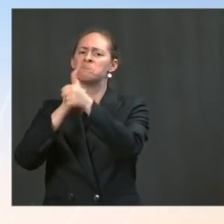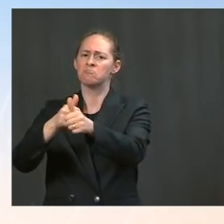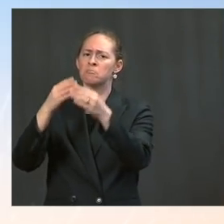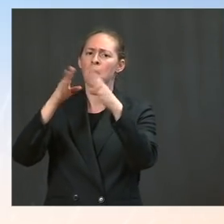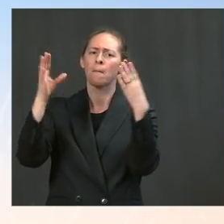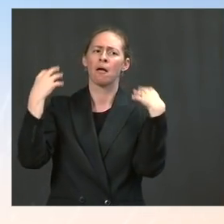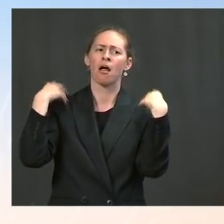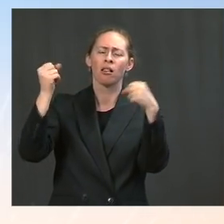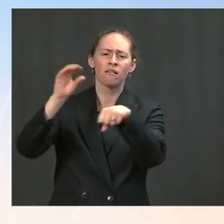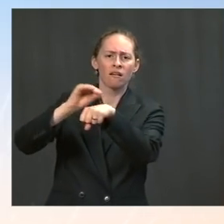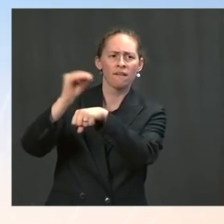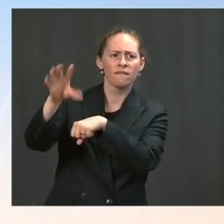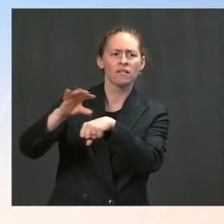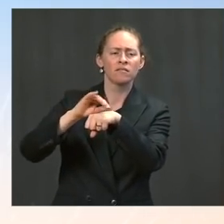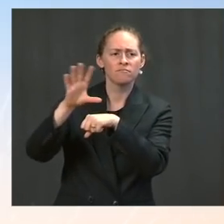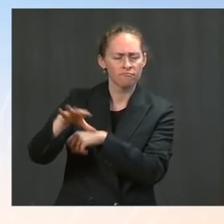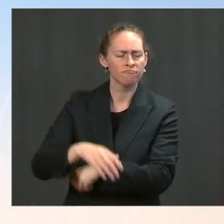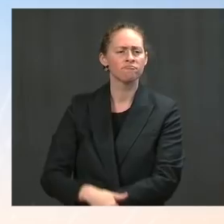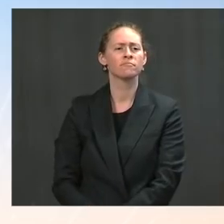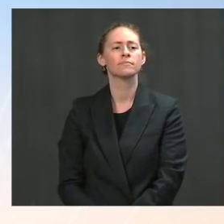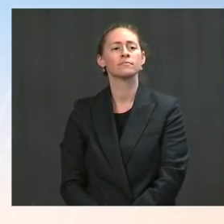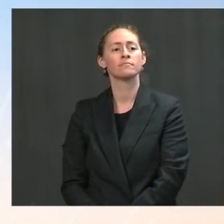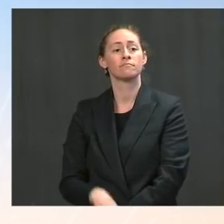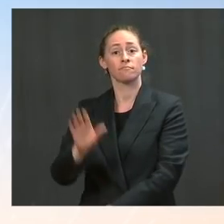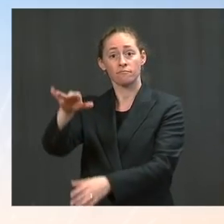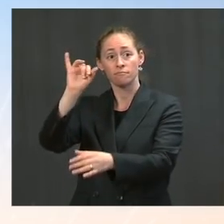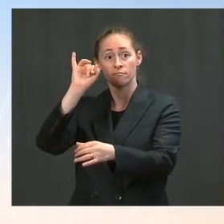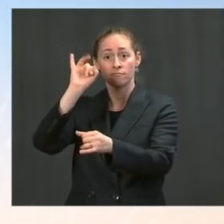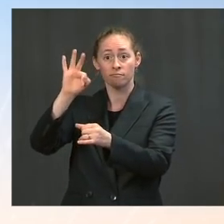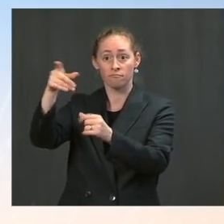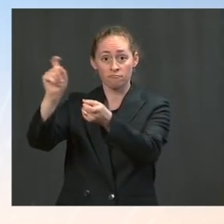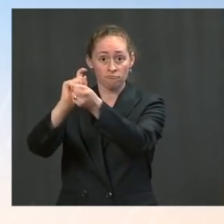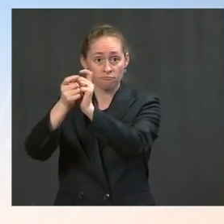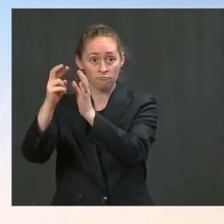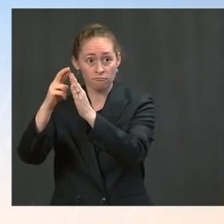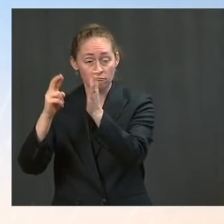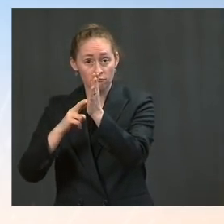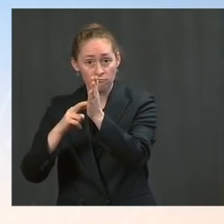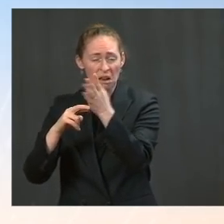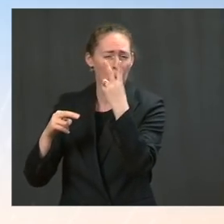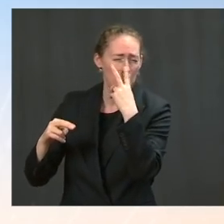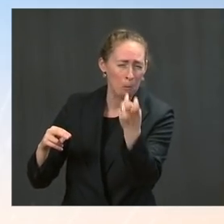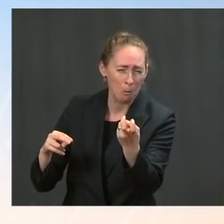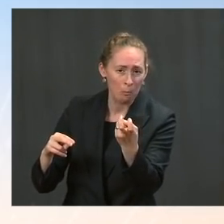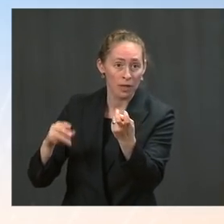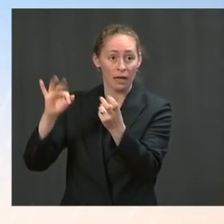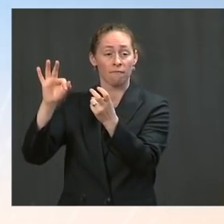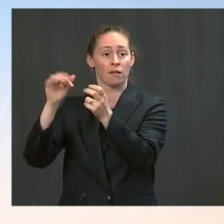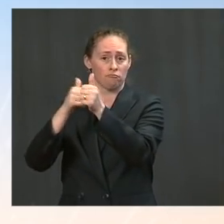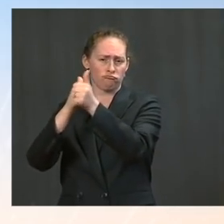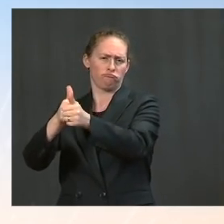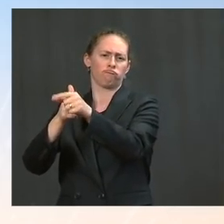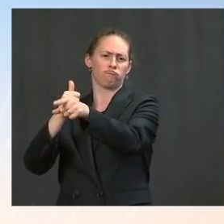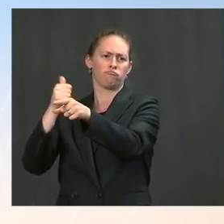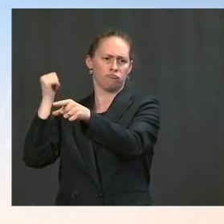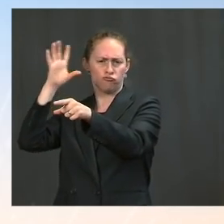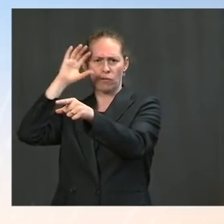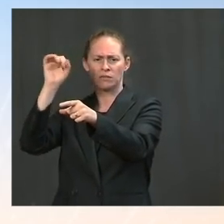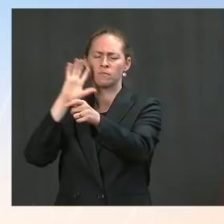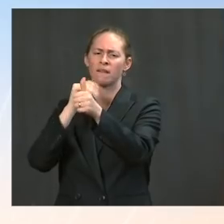And if public health guidelines changed, which I'm not predicting, we would continue to abide by them. Go ahead. The Press: Voting rights, Jen? Voting rights? Ms. Psaki: I'll come to you next, April.